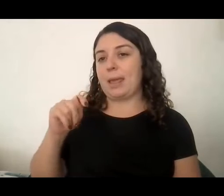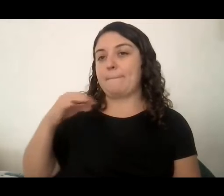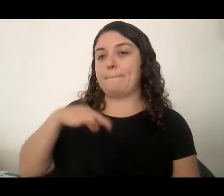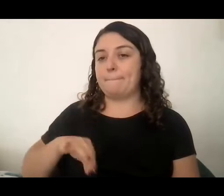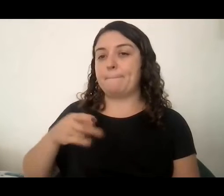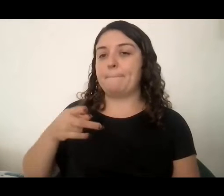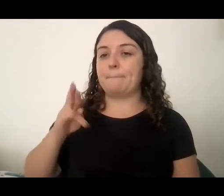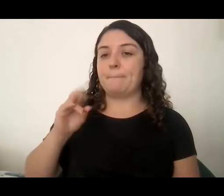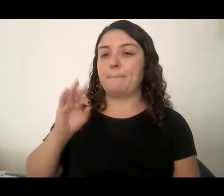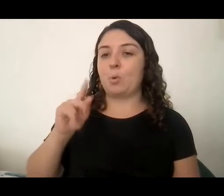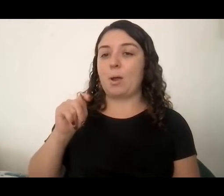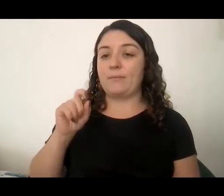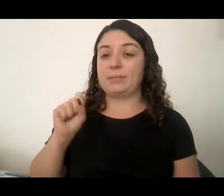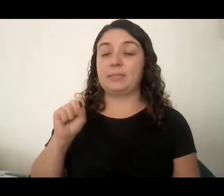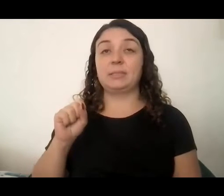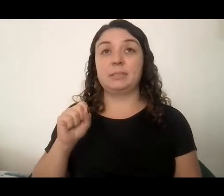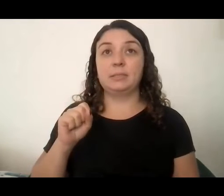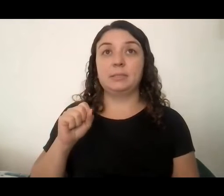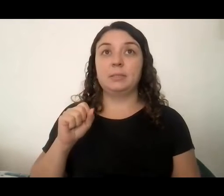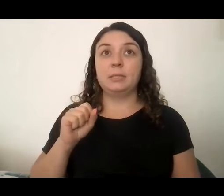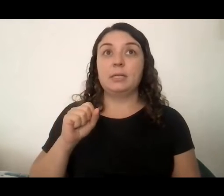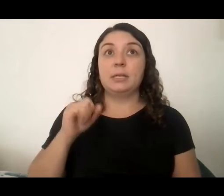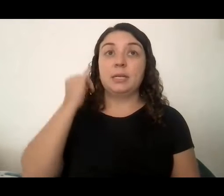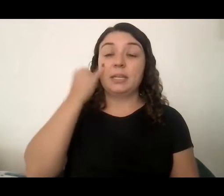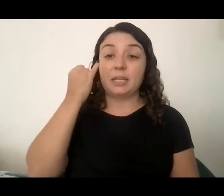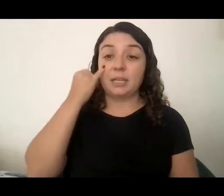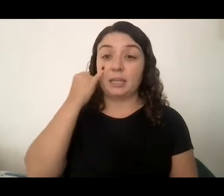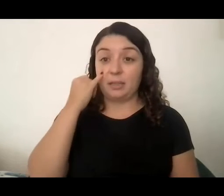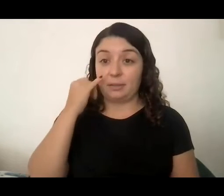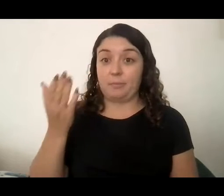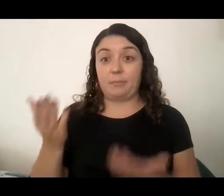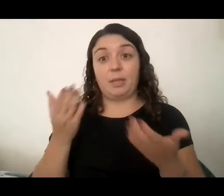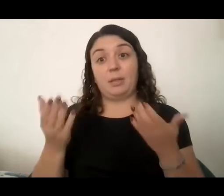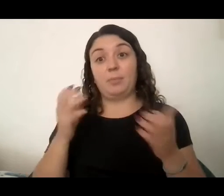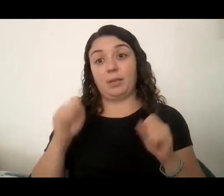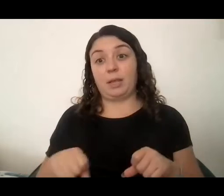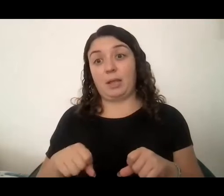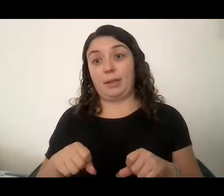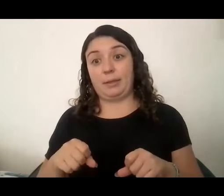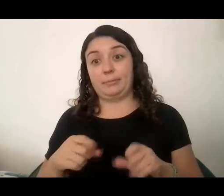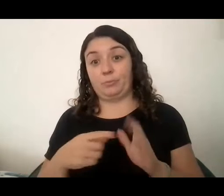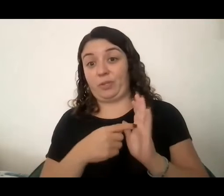profits could arguably have a reflection on your work in any way, then they could count your net